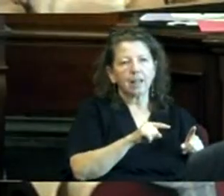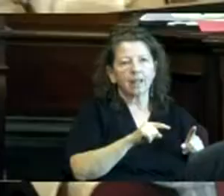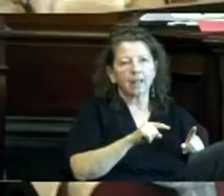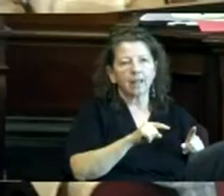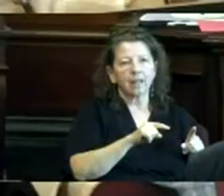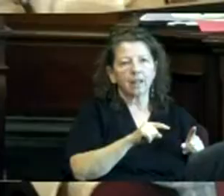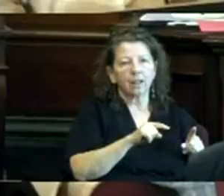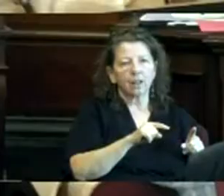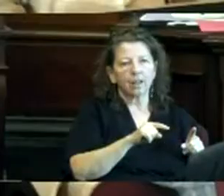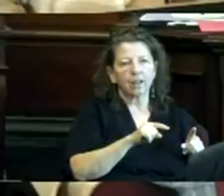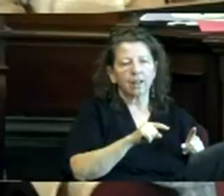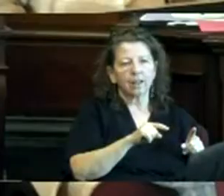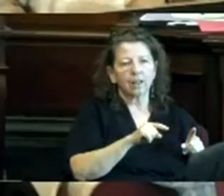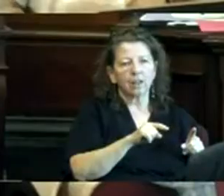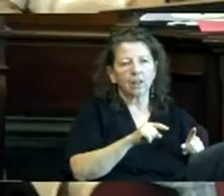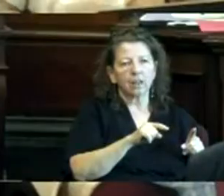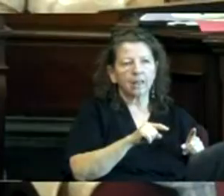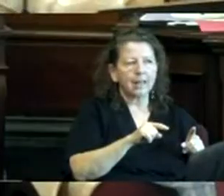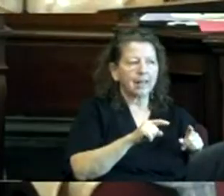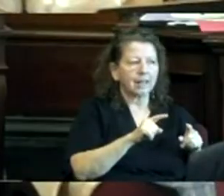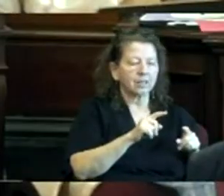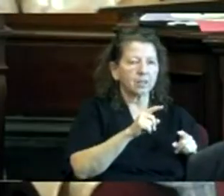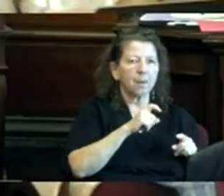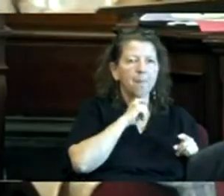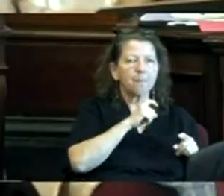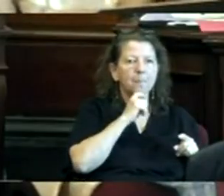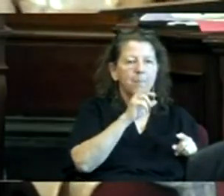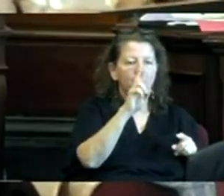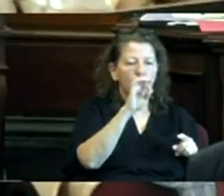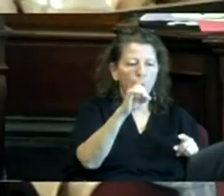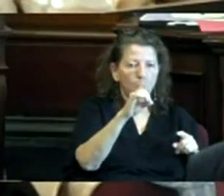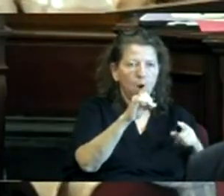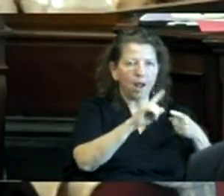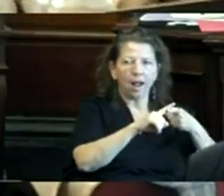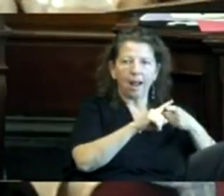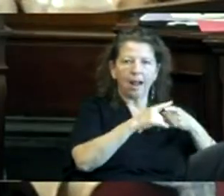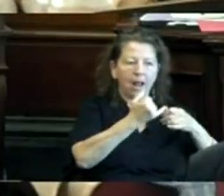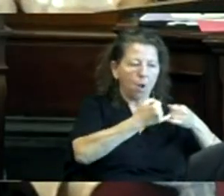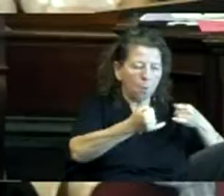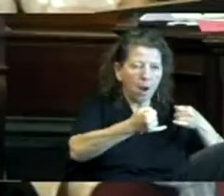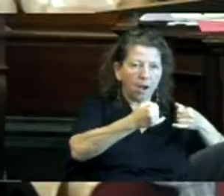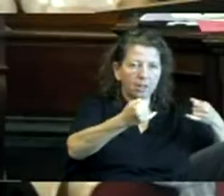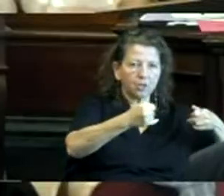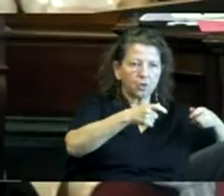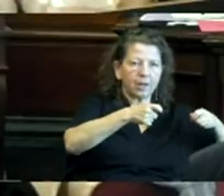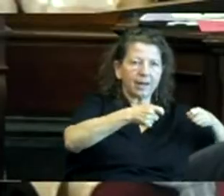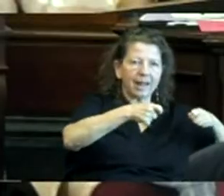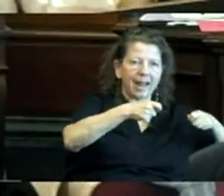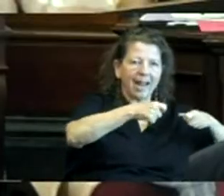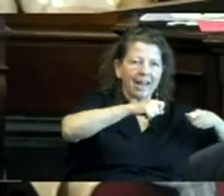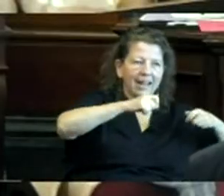Post-tensioning, which is a